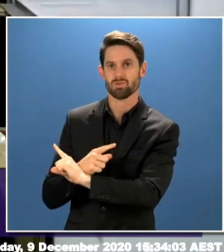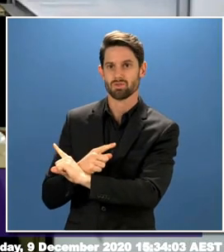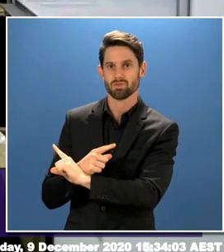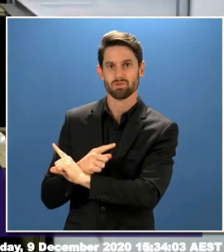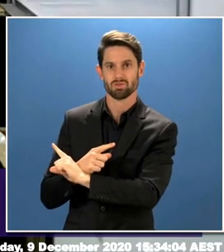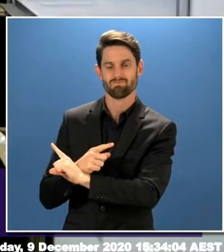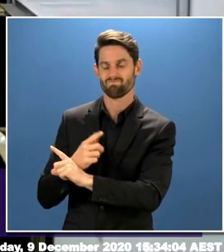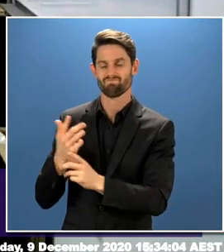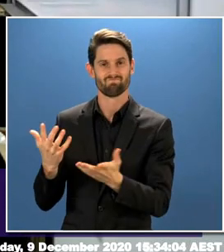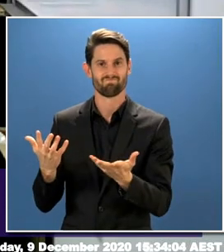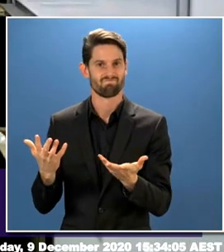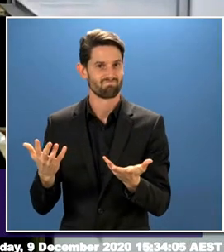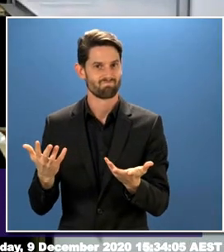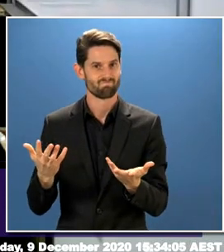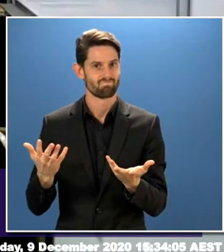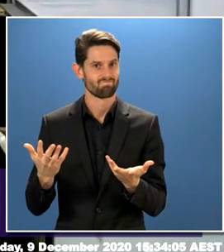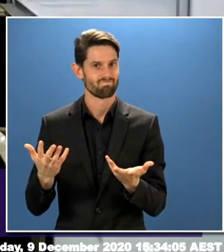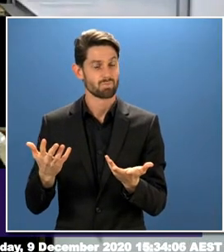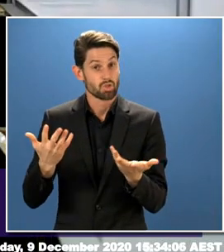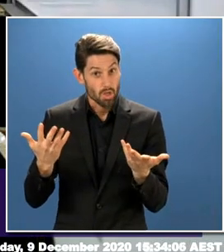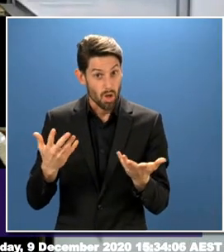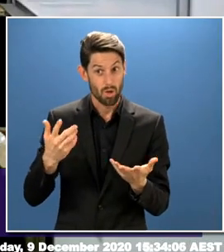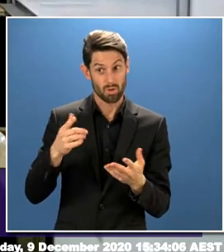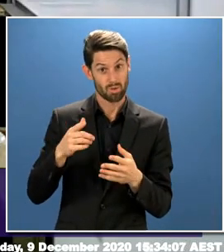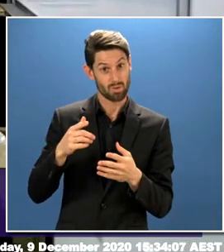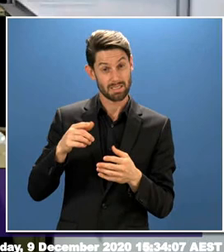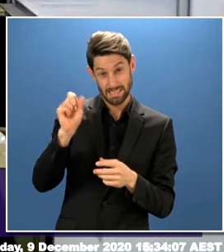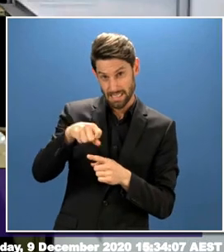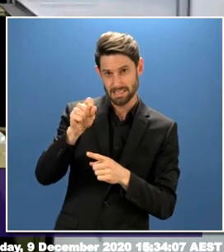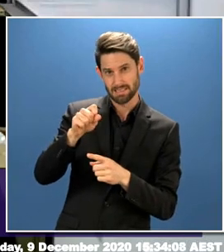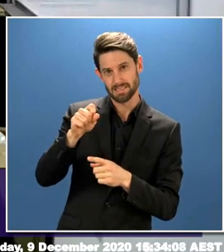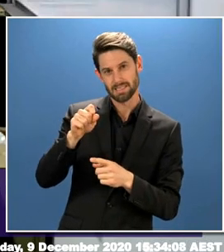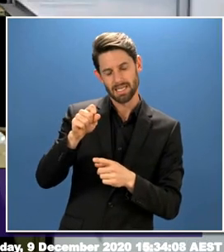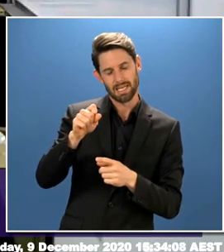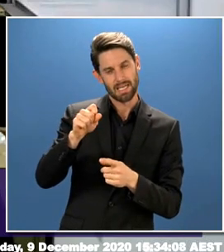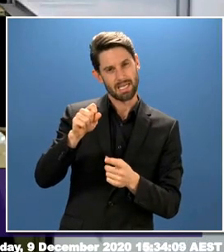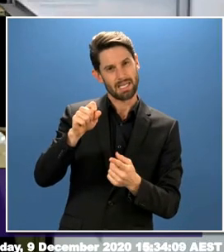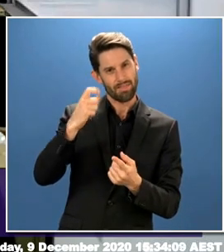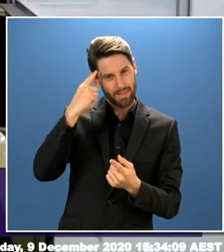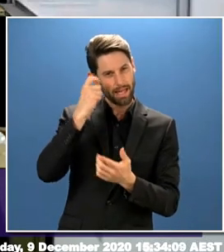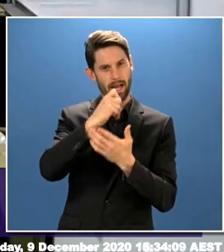That's just not found at all. Until we deal with that system, it actually has to be driven by people and